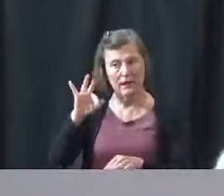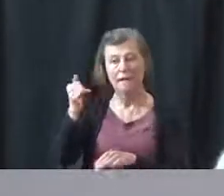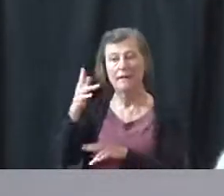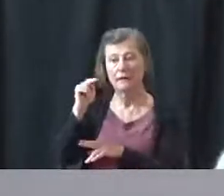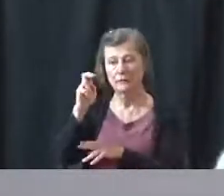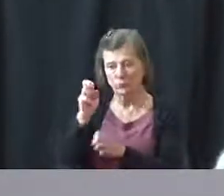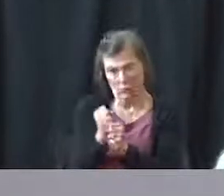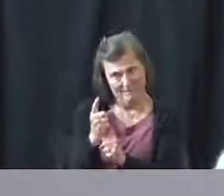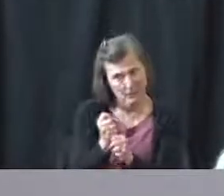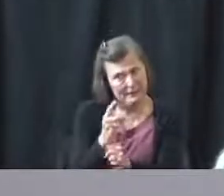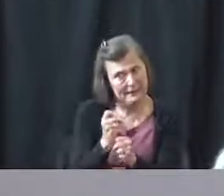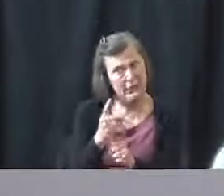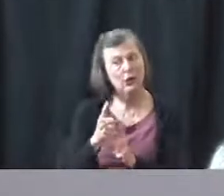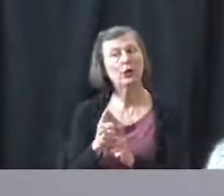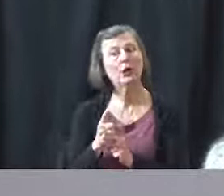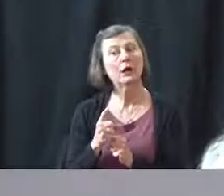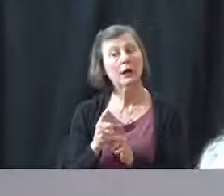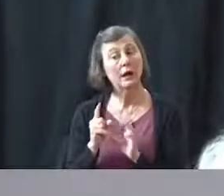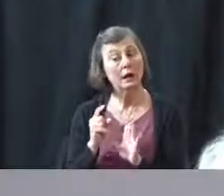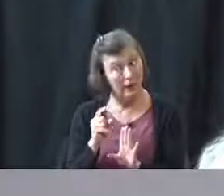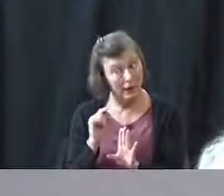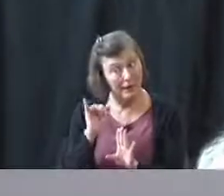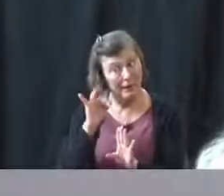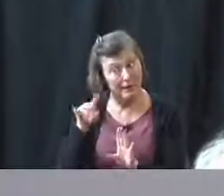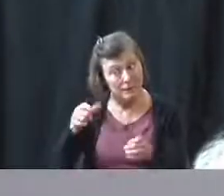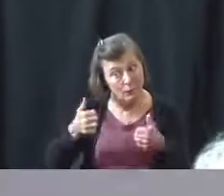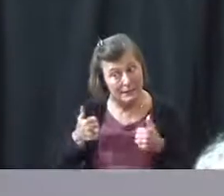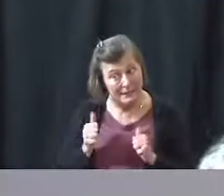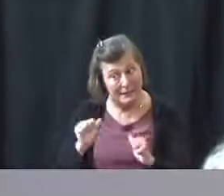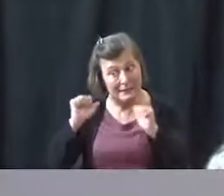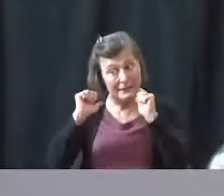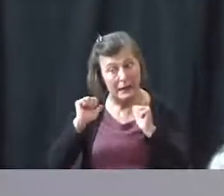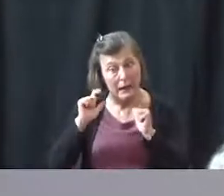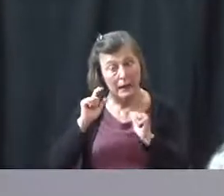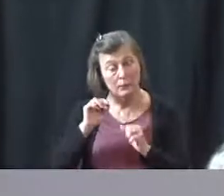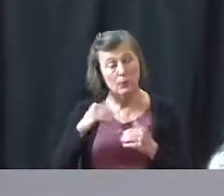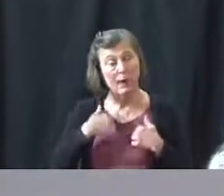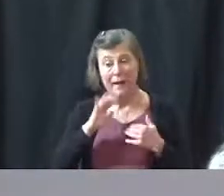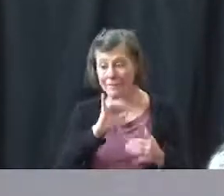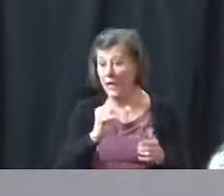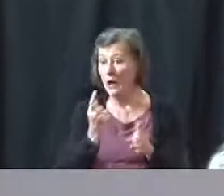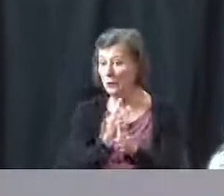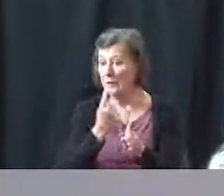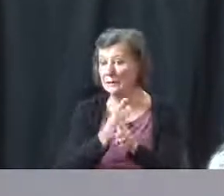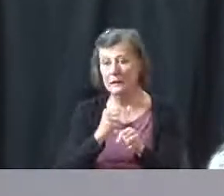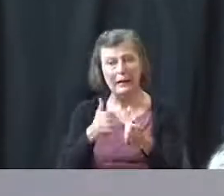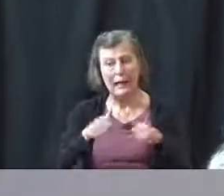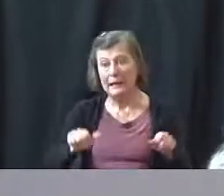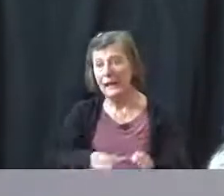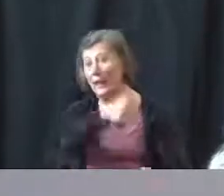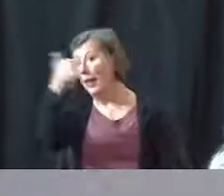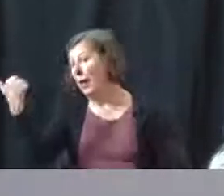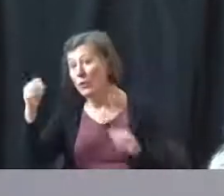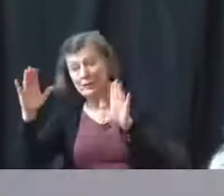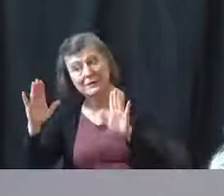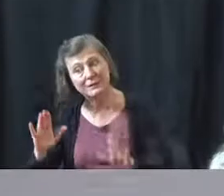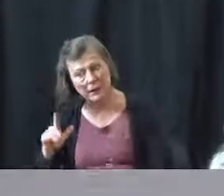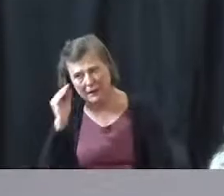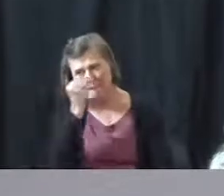every year. If you attempt to observe this ritual on any other Sunday, the flowers you bring will instantly